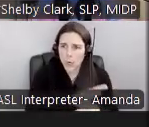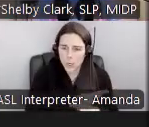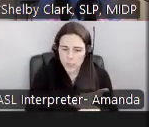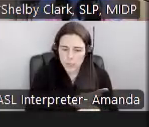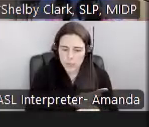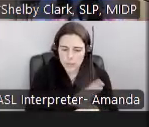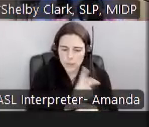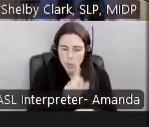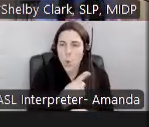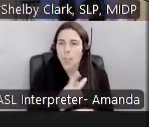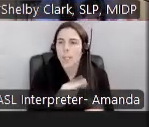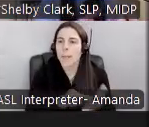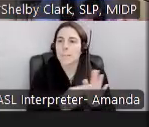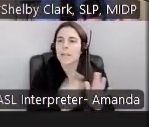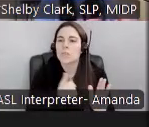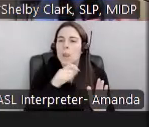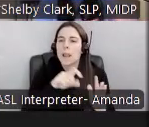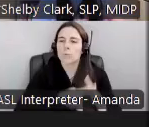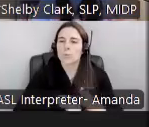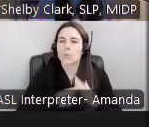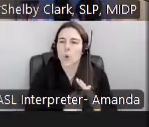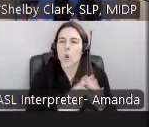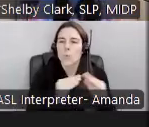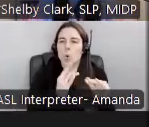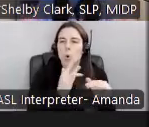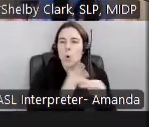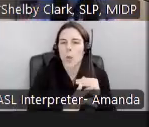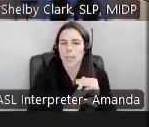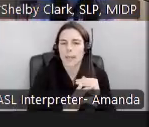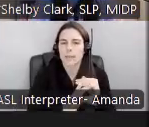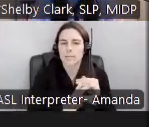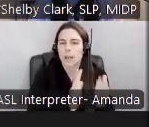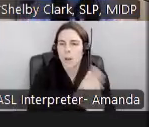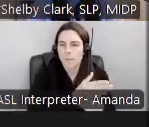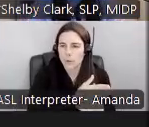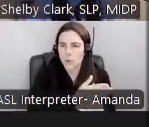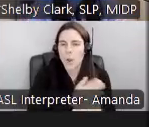for him, we have to start at an earlier stage, but both need intervention.